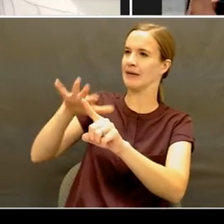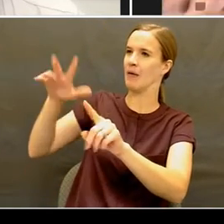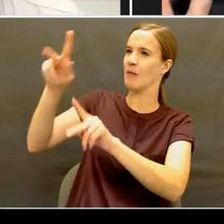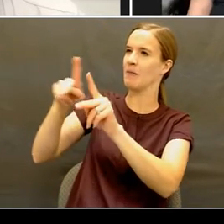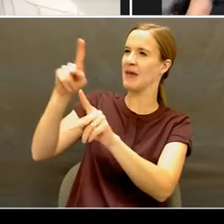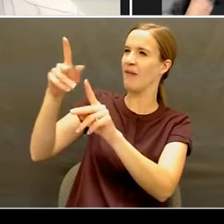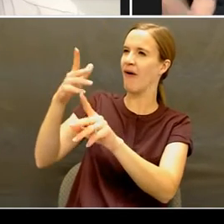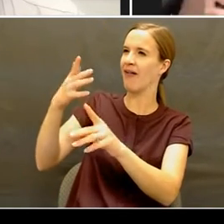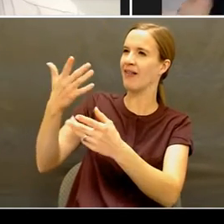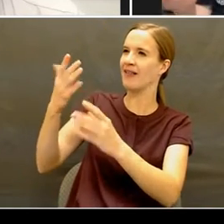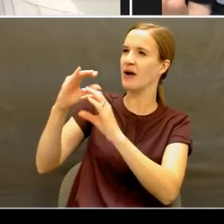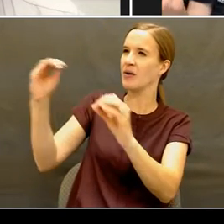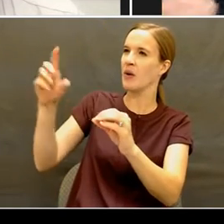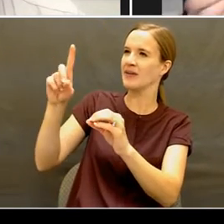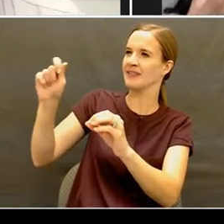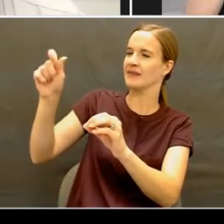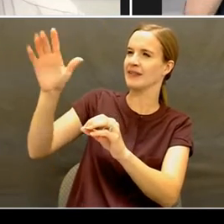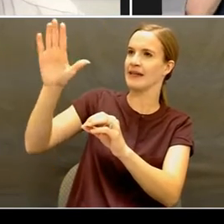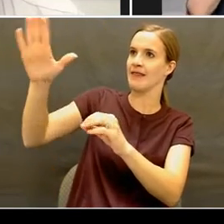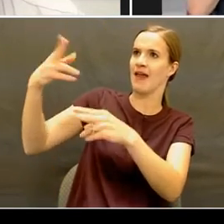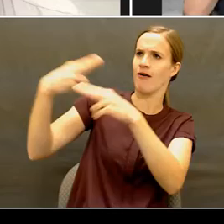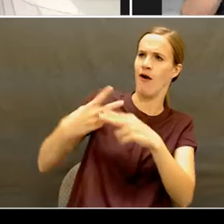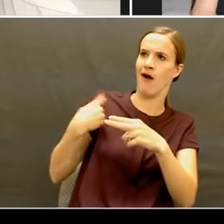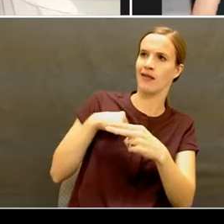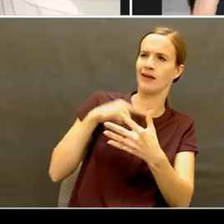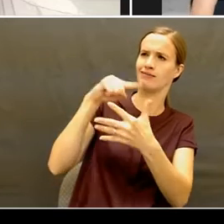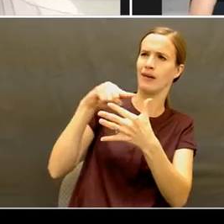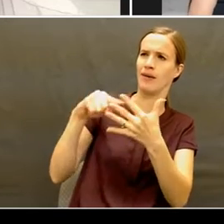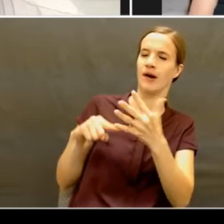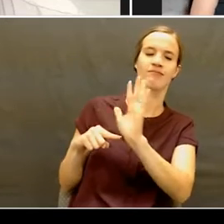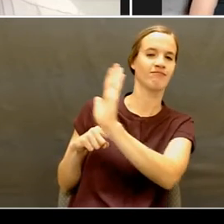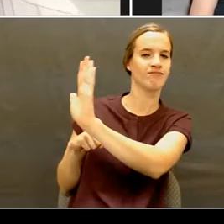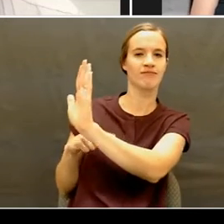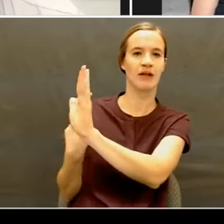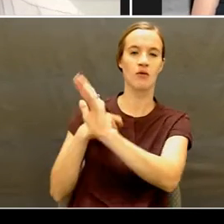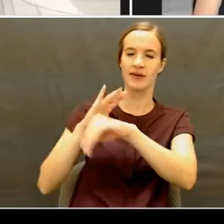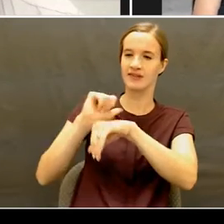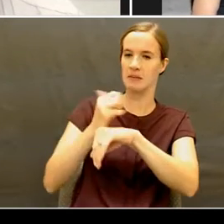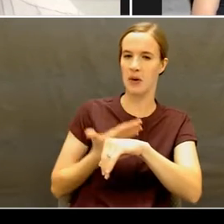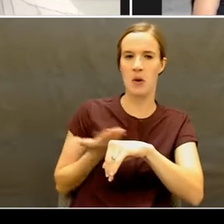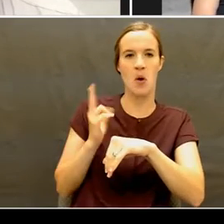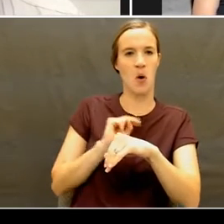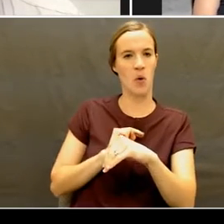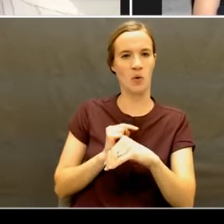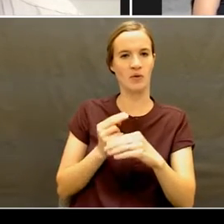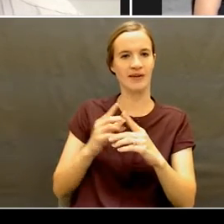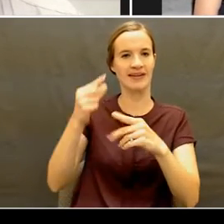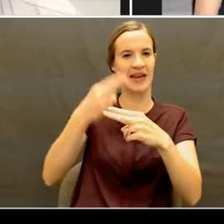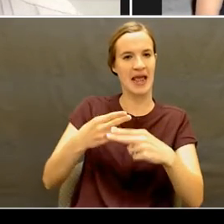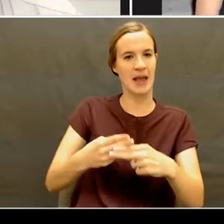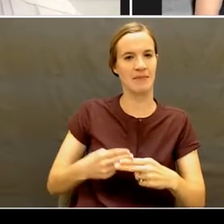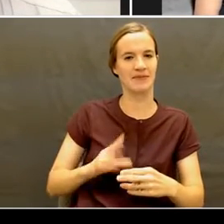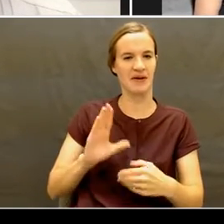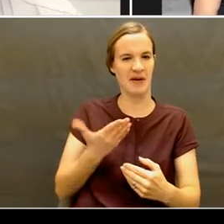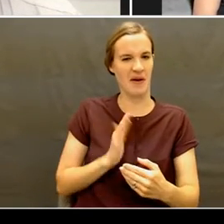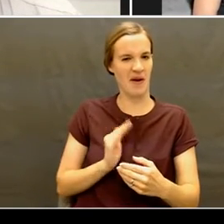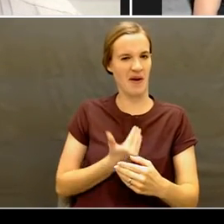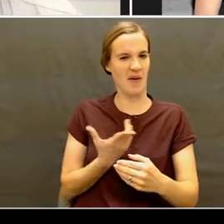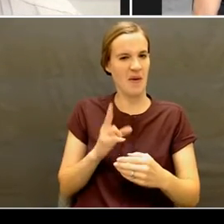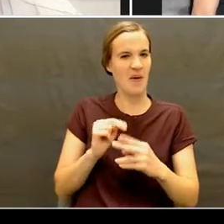disconstructing Ableist language for our own language and into our own language. It was exciting. And then, um